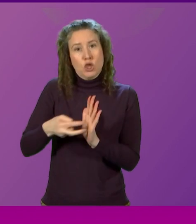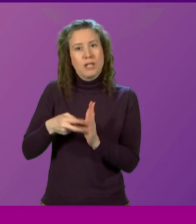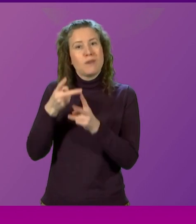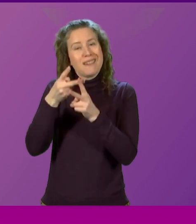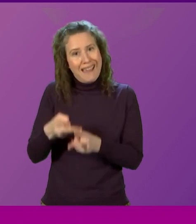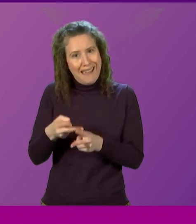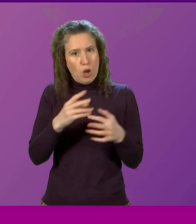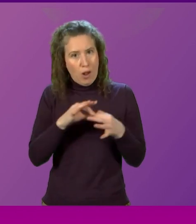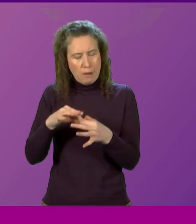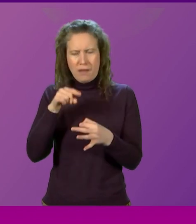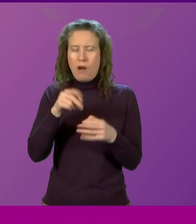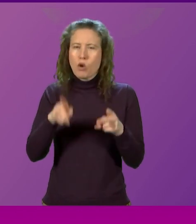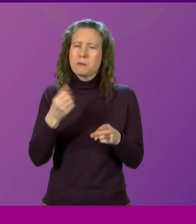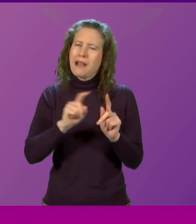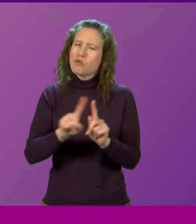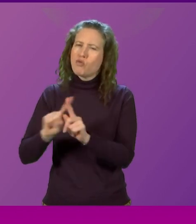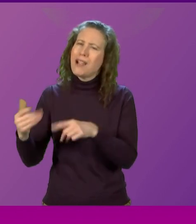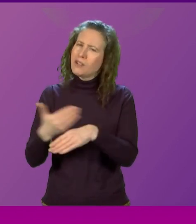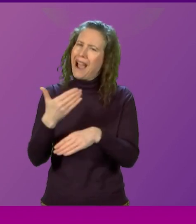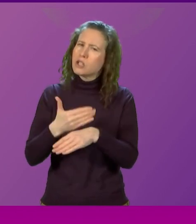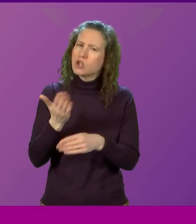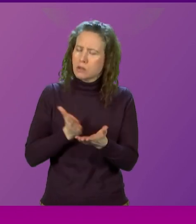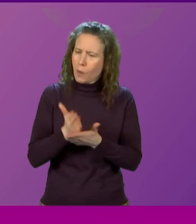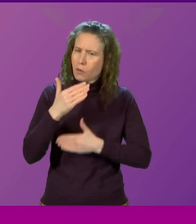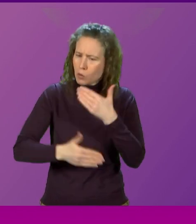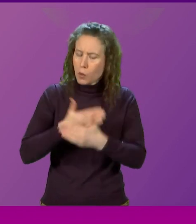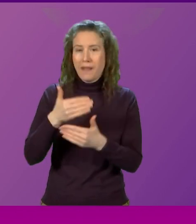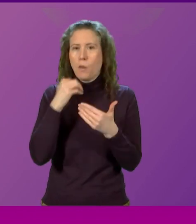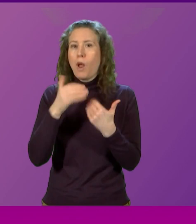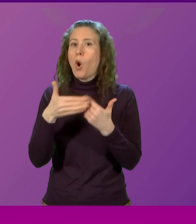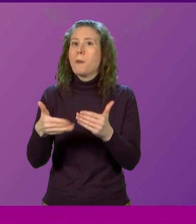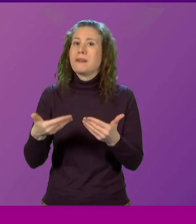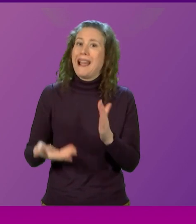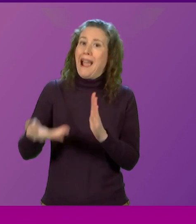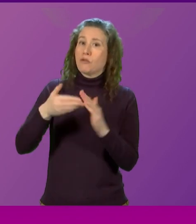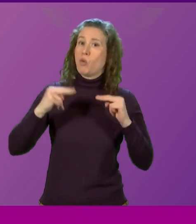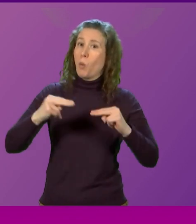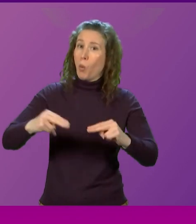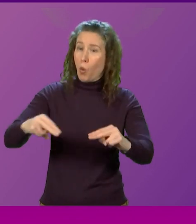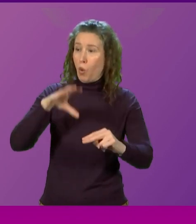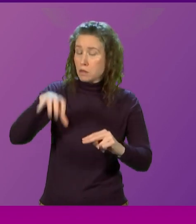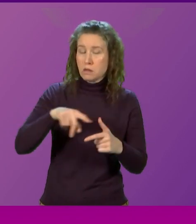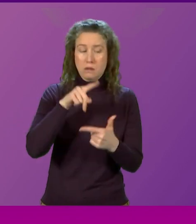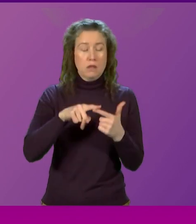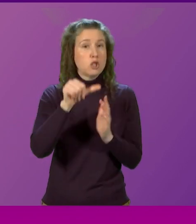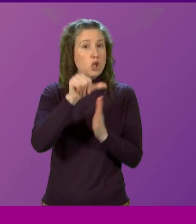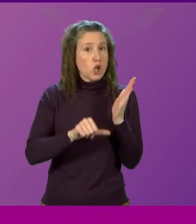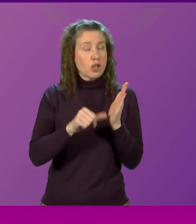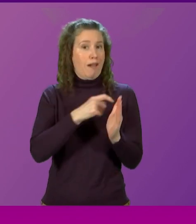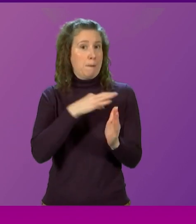a range of actions under way, including opening additional wards on site and reconfiguring its surgical and medical capacity balance.